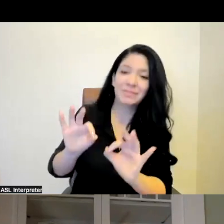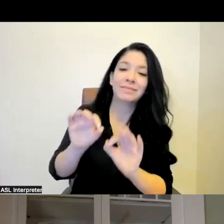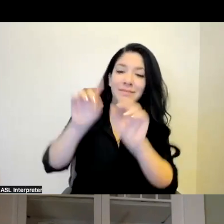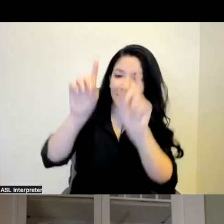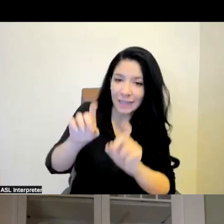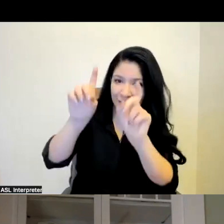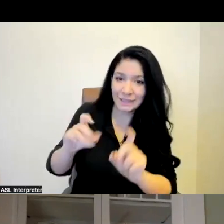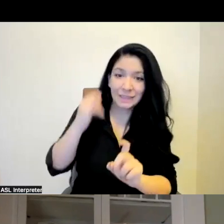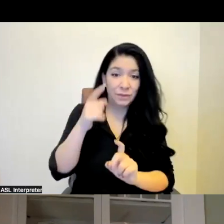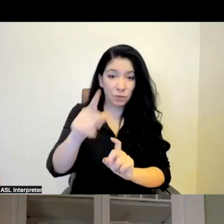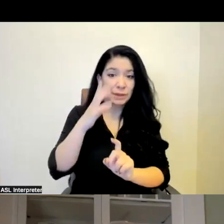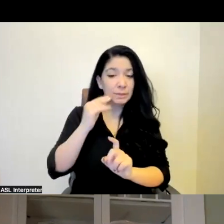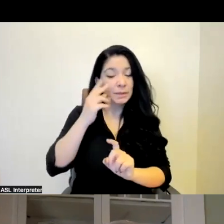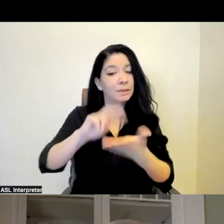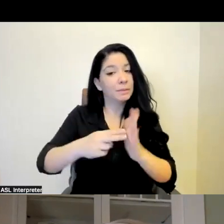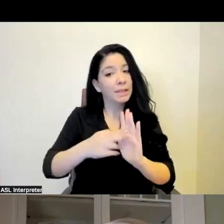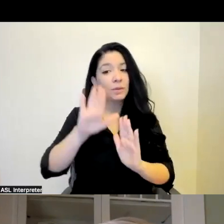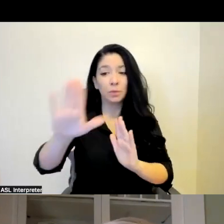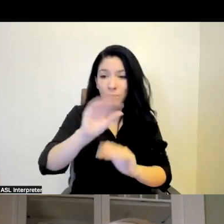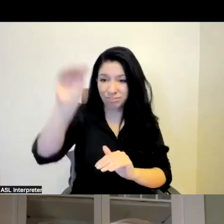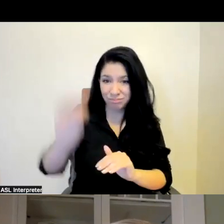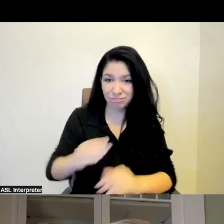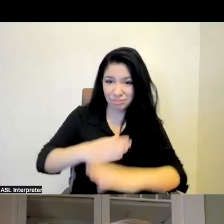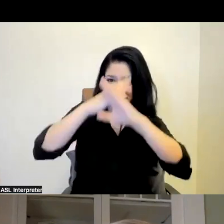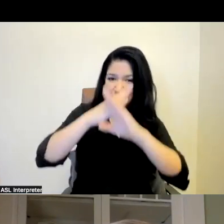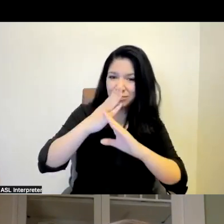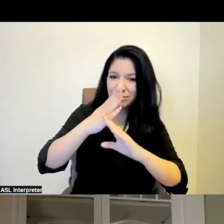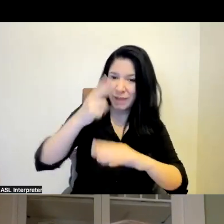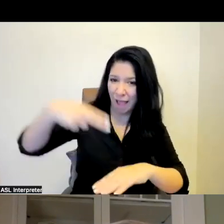you have been fit tested, it's a lot higher protection than what you will see without it.